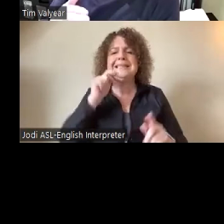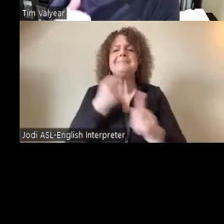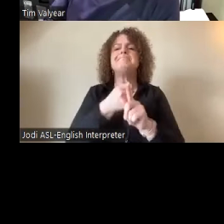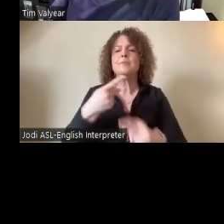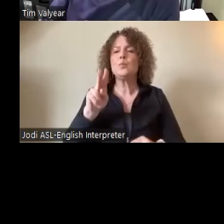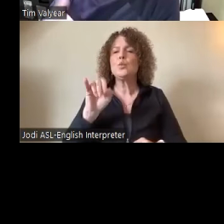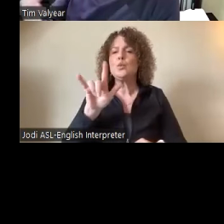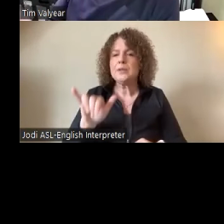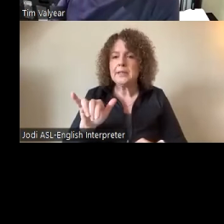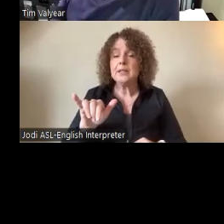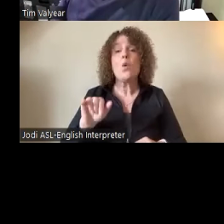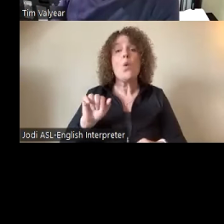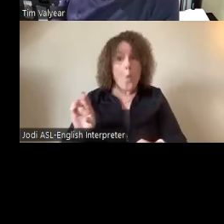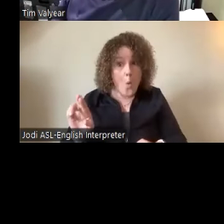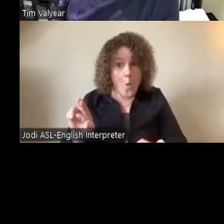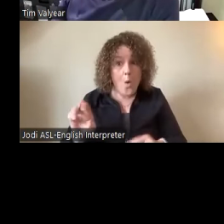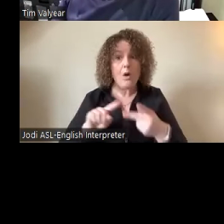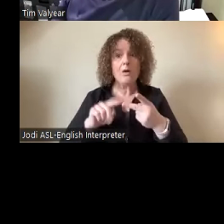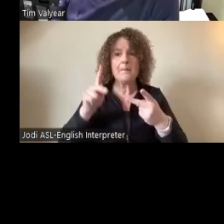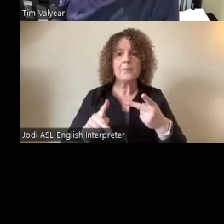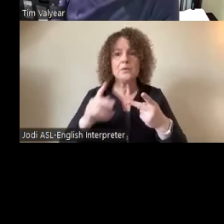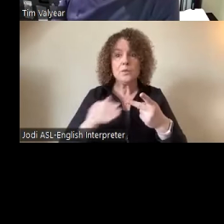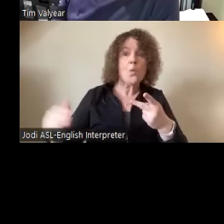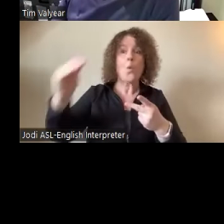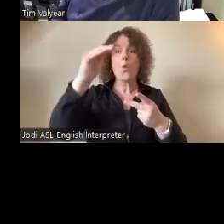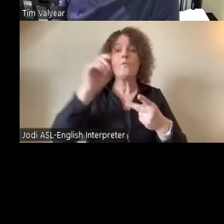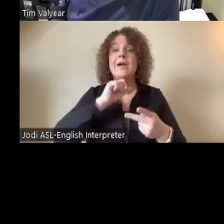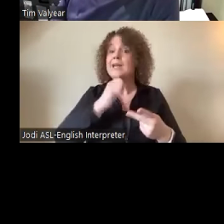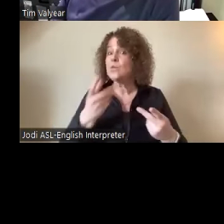s going to change. We used to say it was somebody under